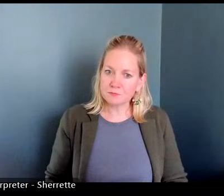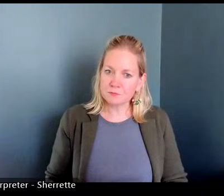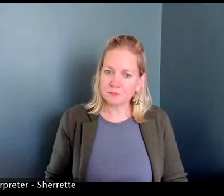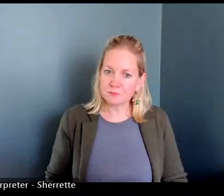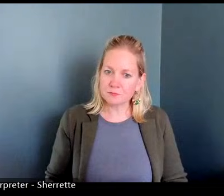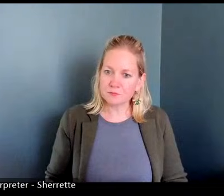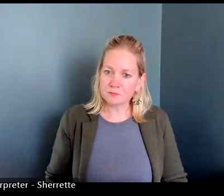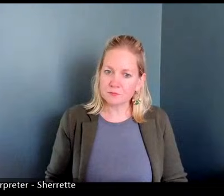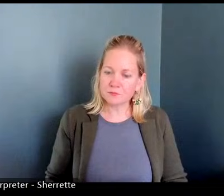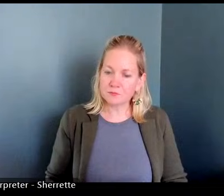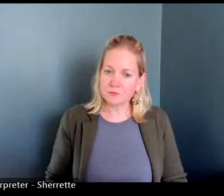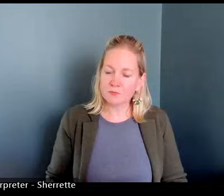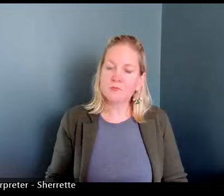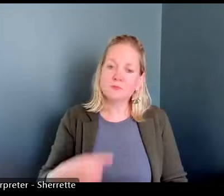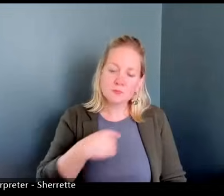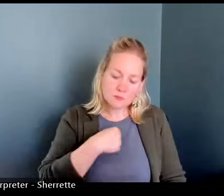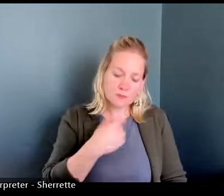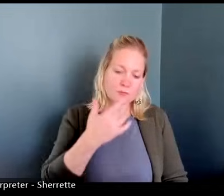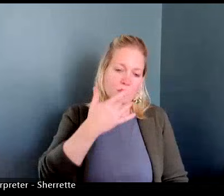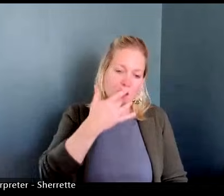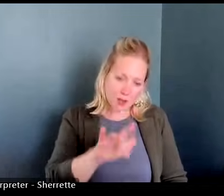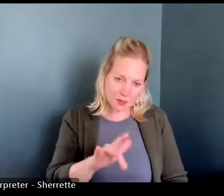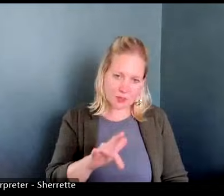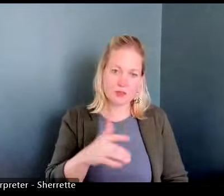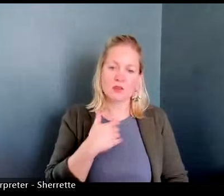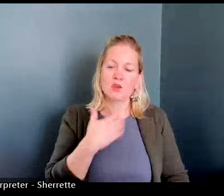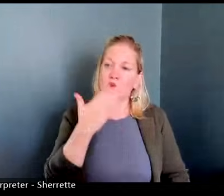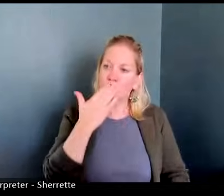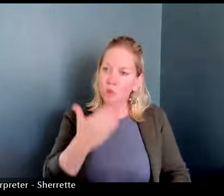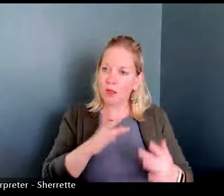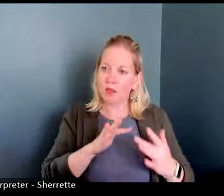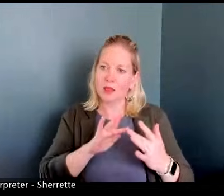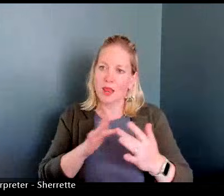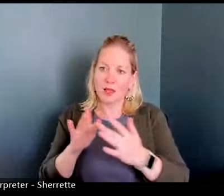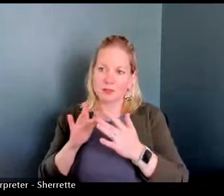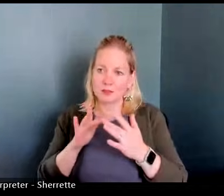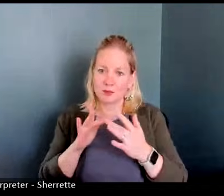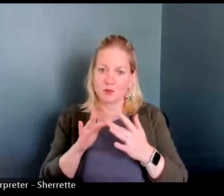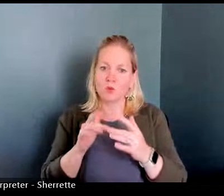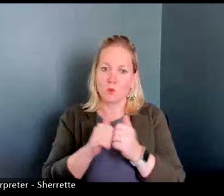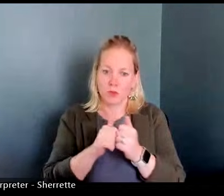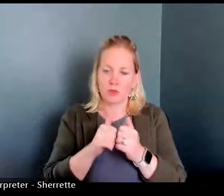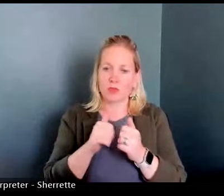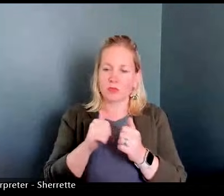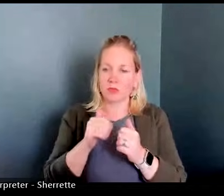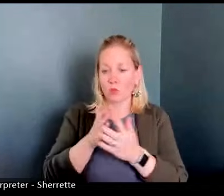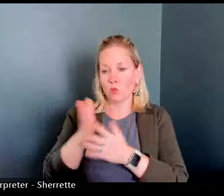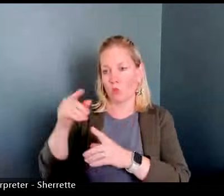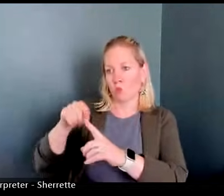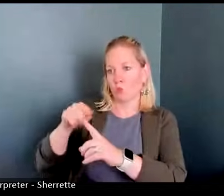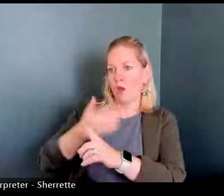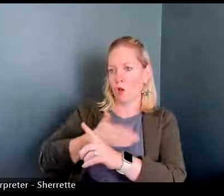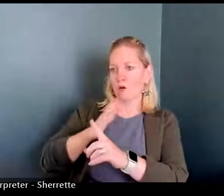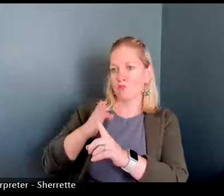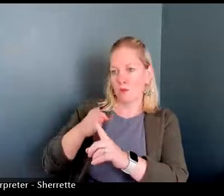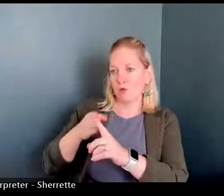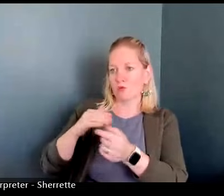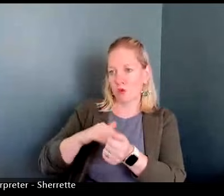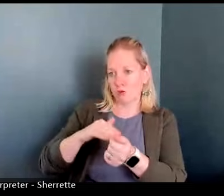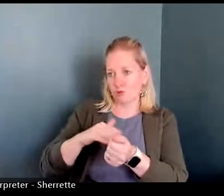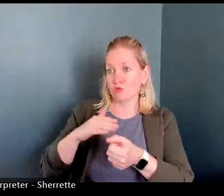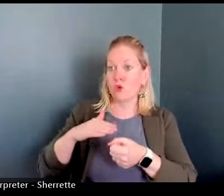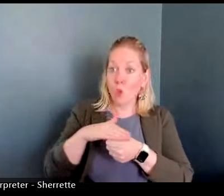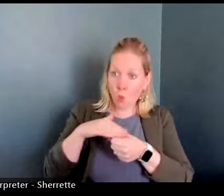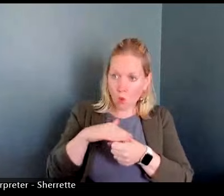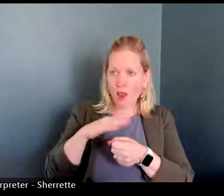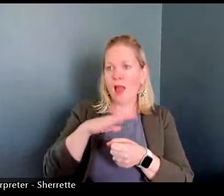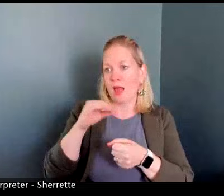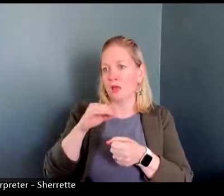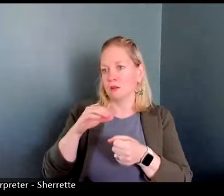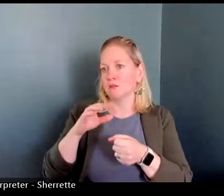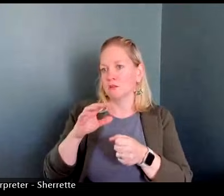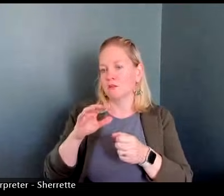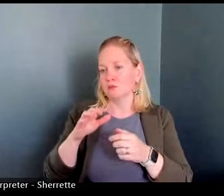I'm very fortunate to have good connections with our primary doctors locally and even around town.